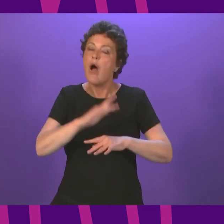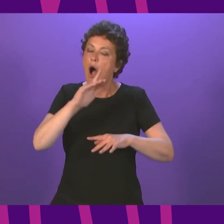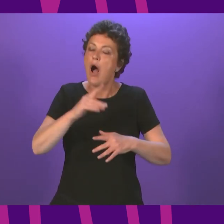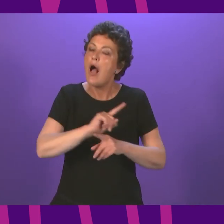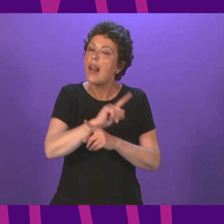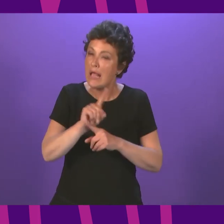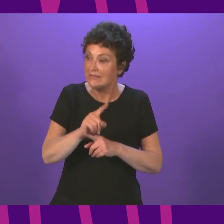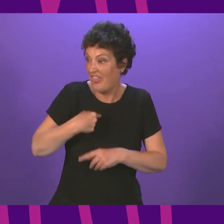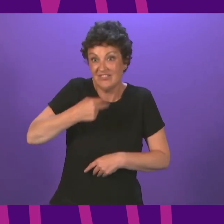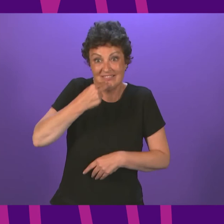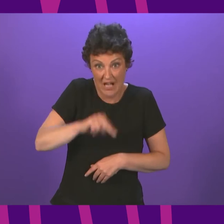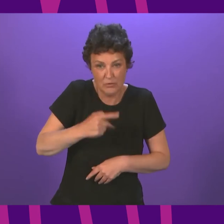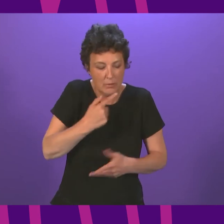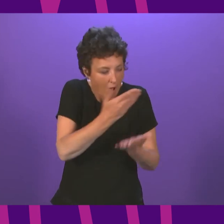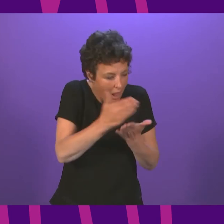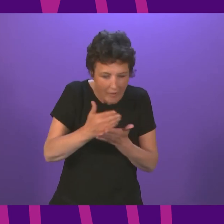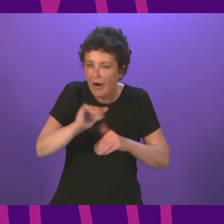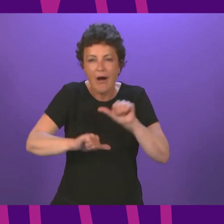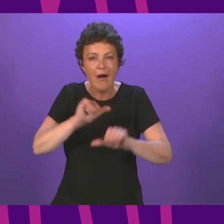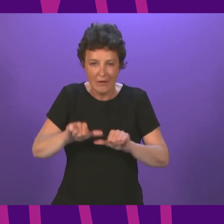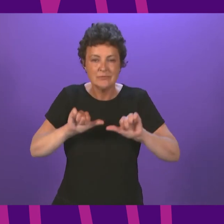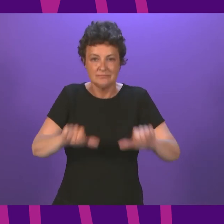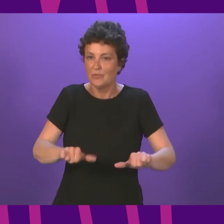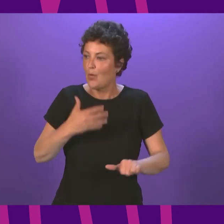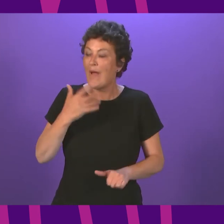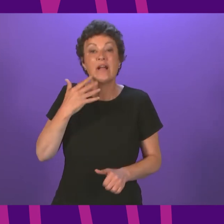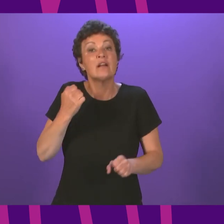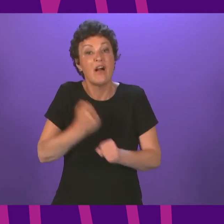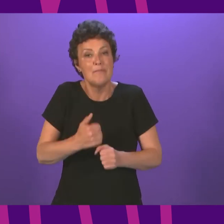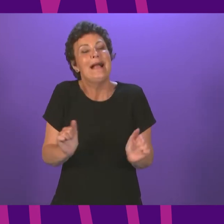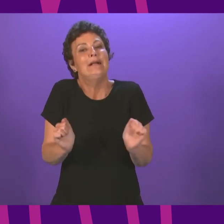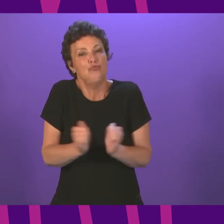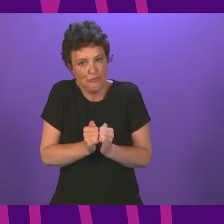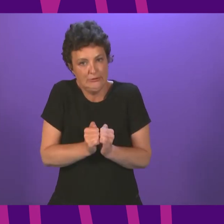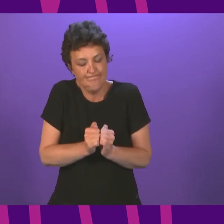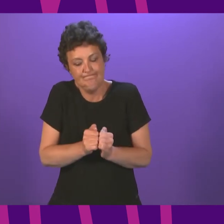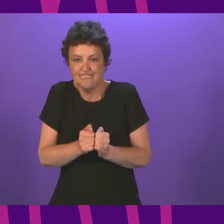converted into grants and about payments being deferred in order to avoid people getting